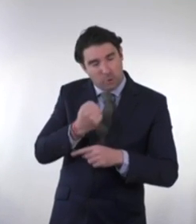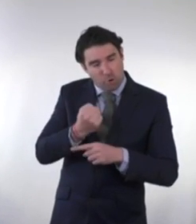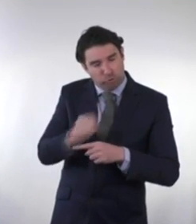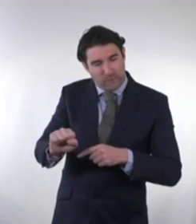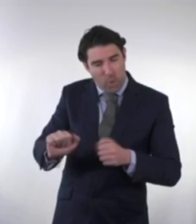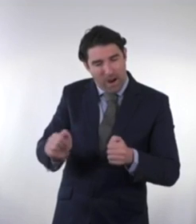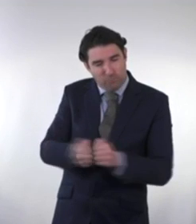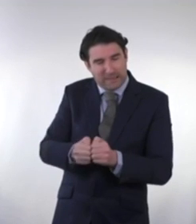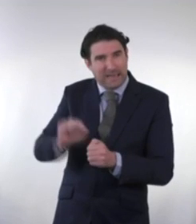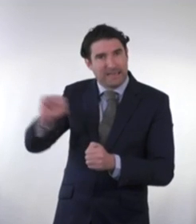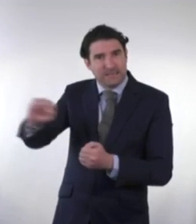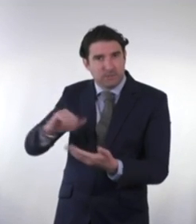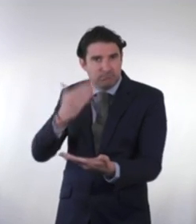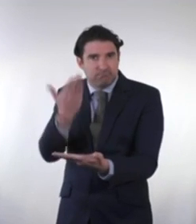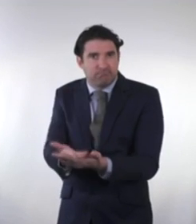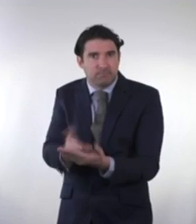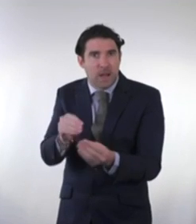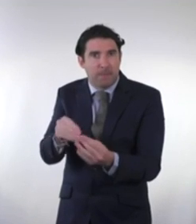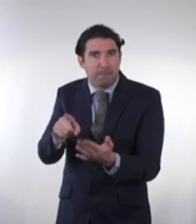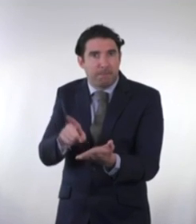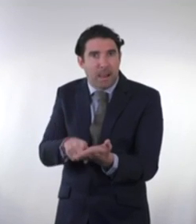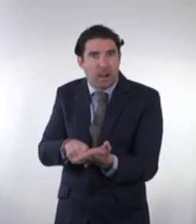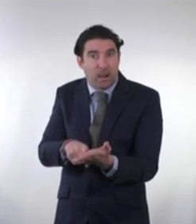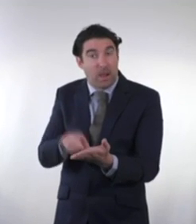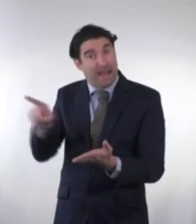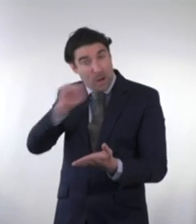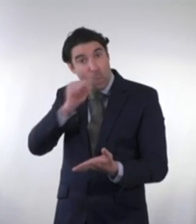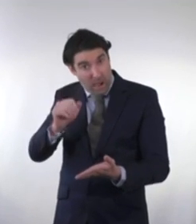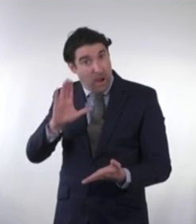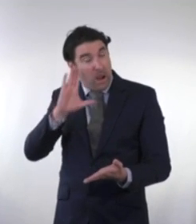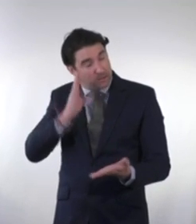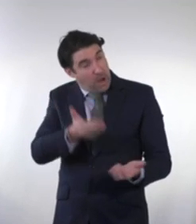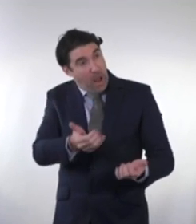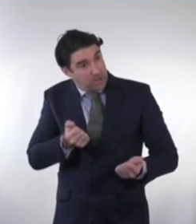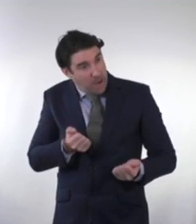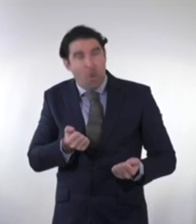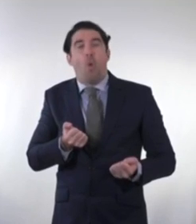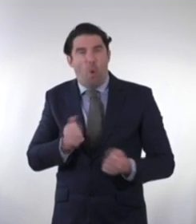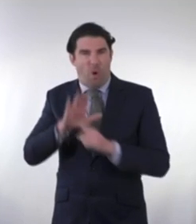of that project again. I understand that parliamentary colleagues are meeting Baroness